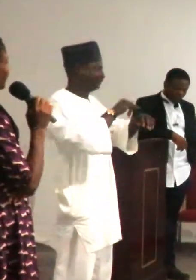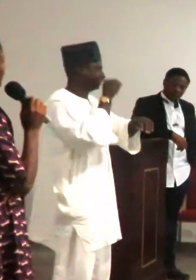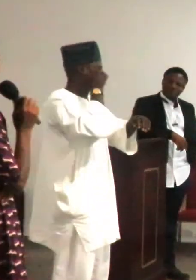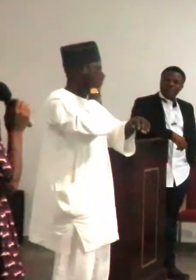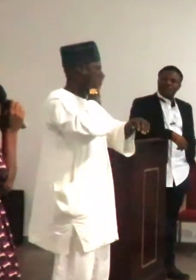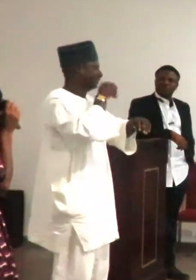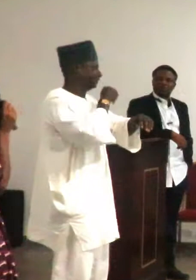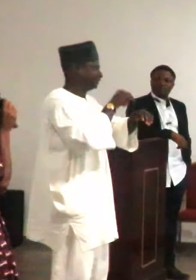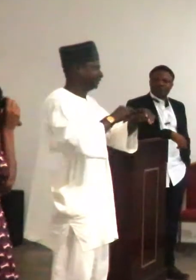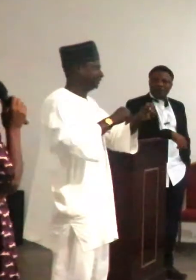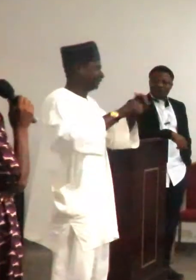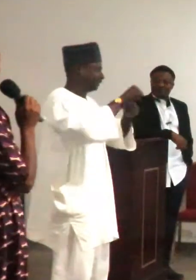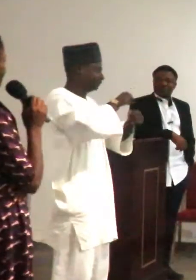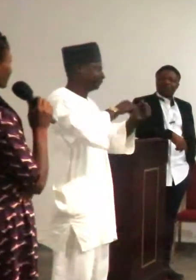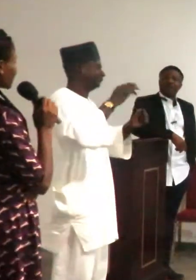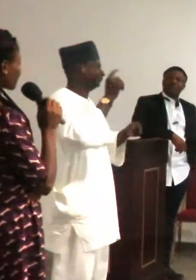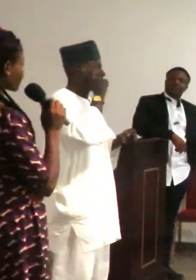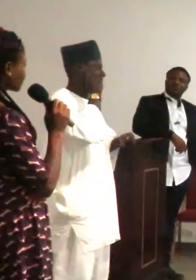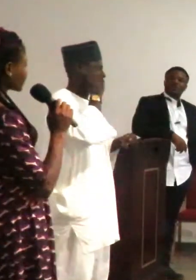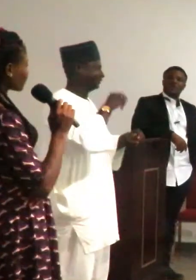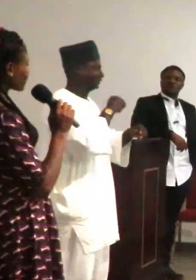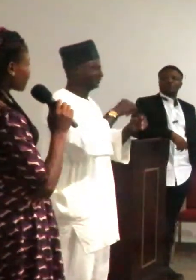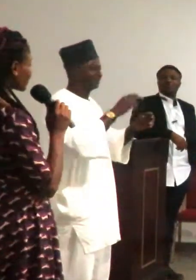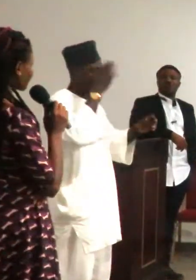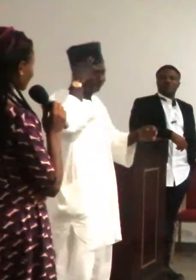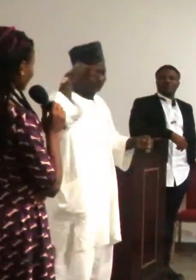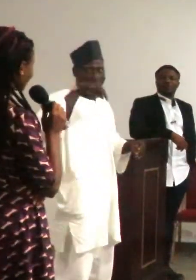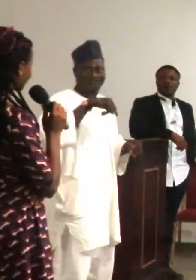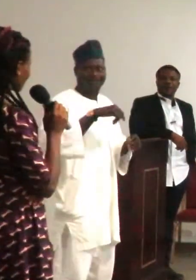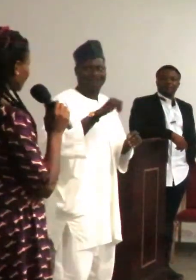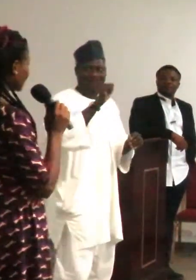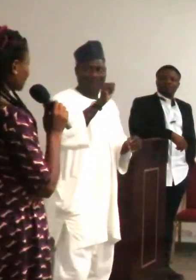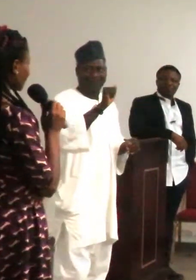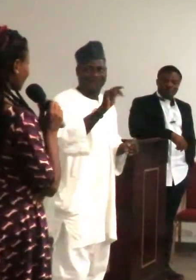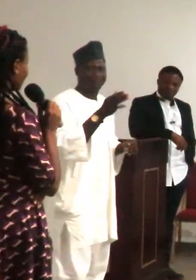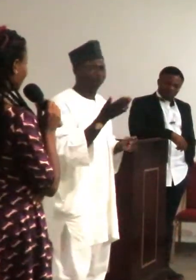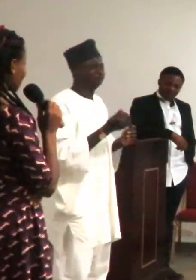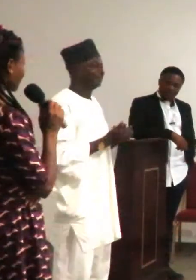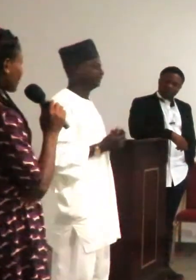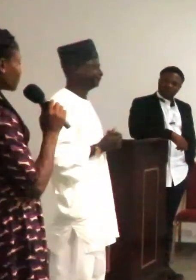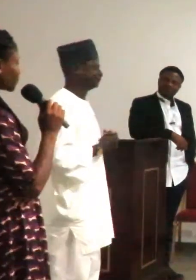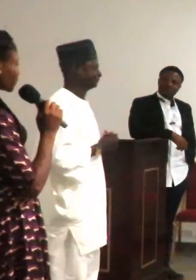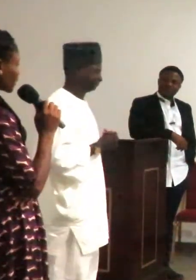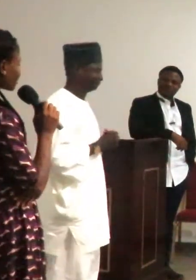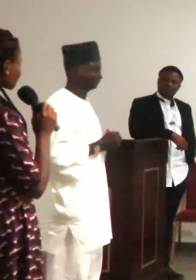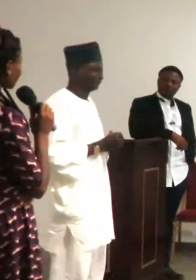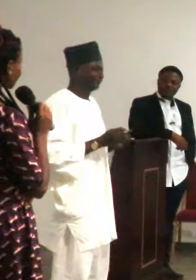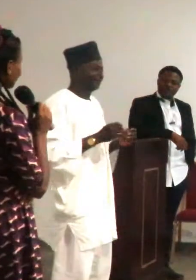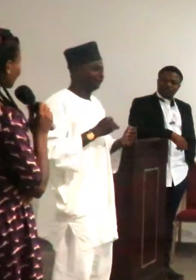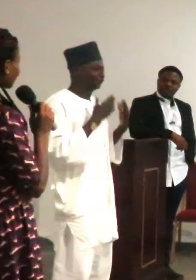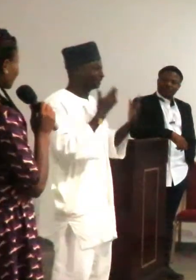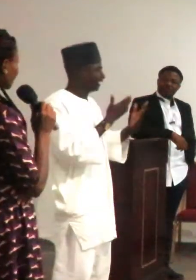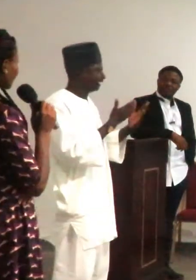different dialects, so in Nigeria, we have identified, as far back as the fifteenth century